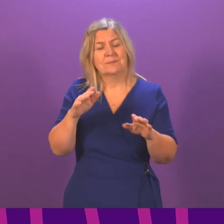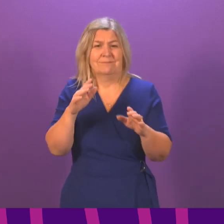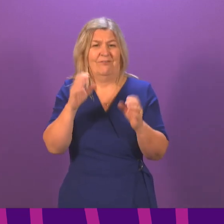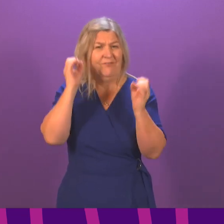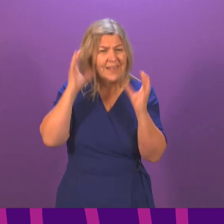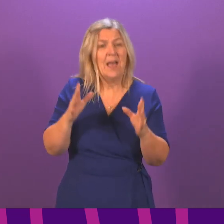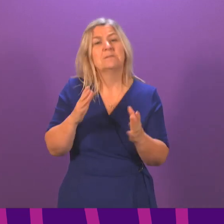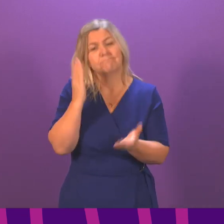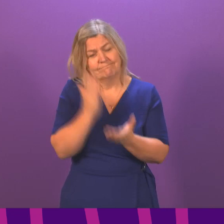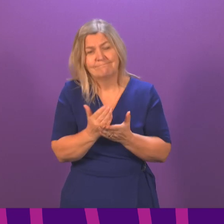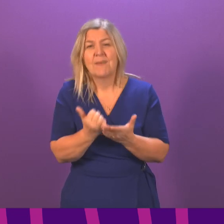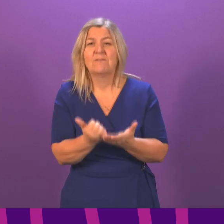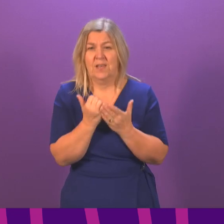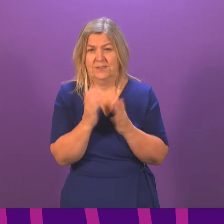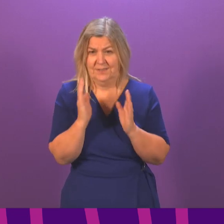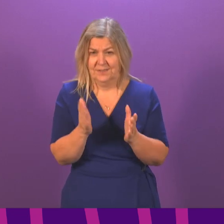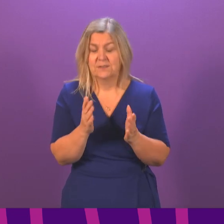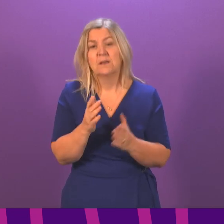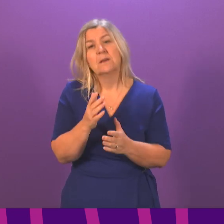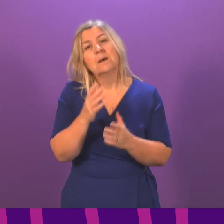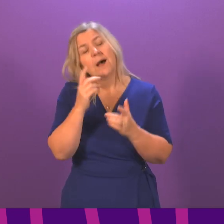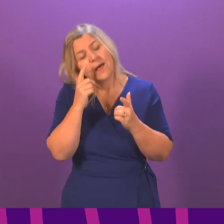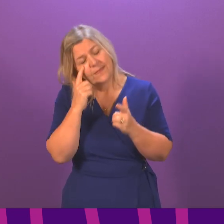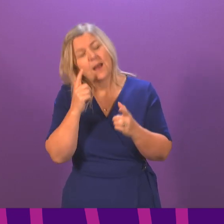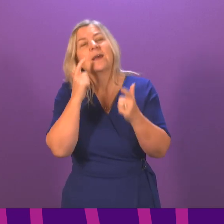People should think very carefully about travelling over Christmas and about coming together with